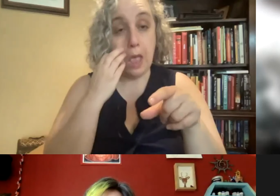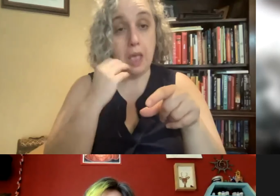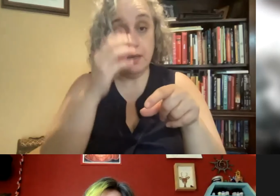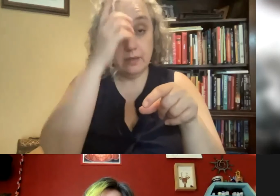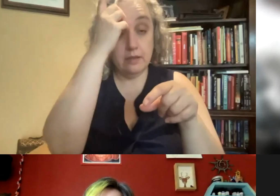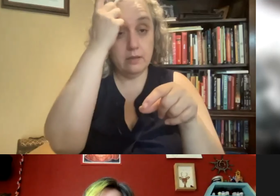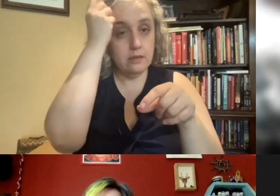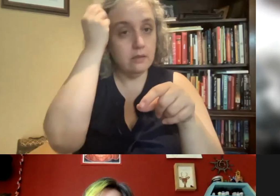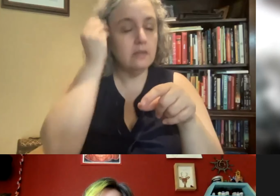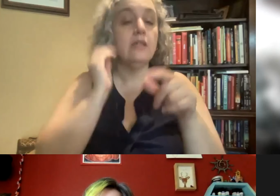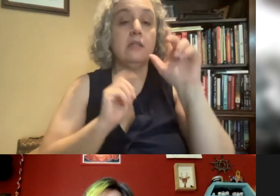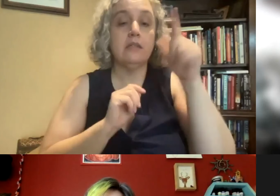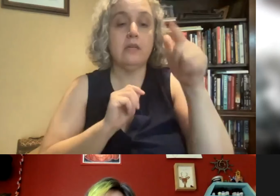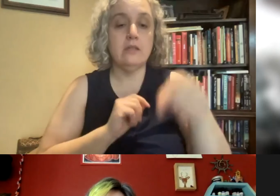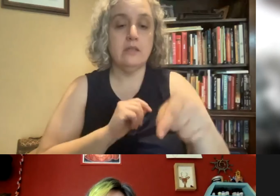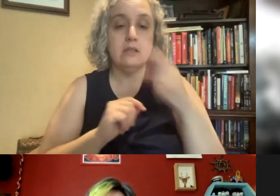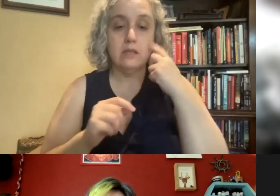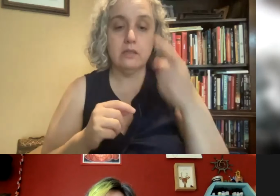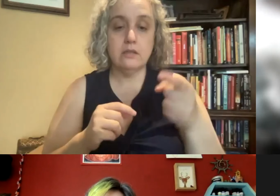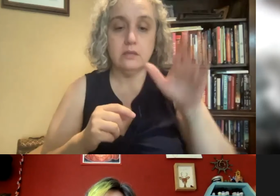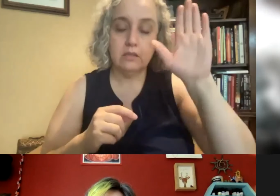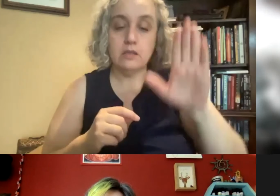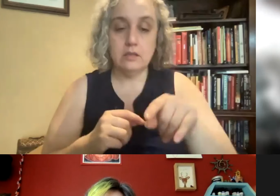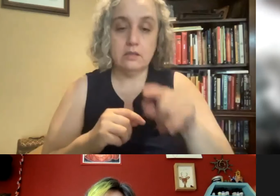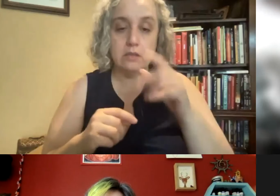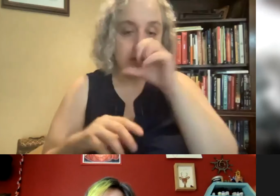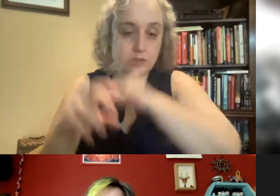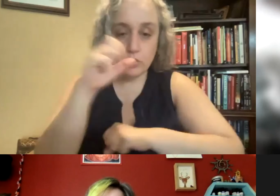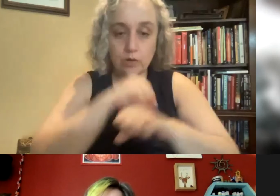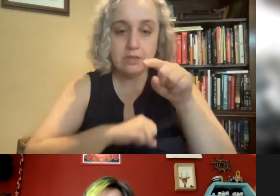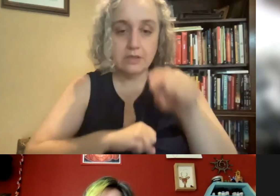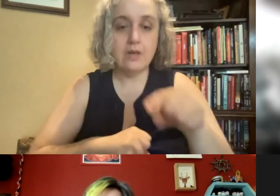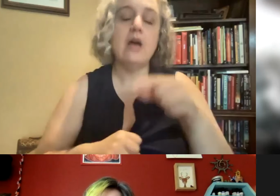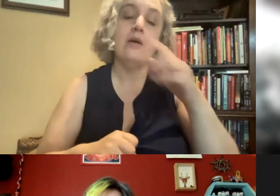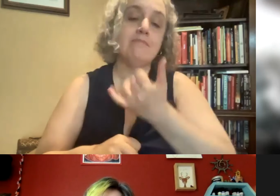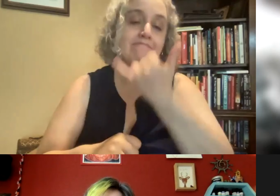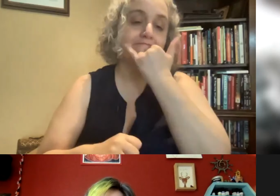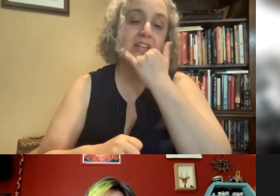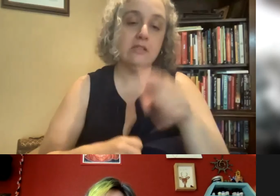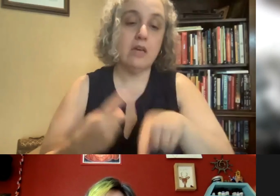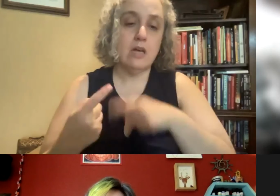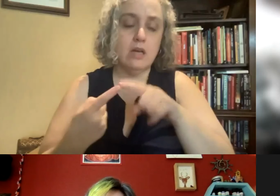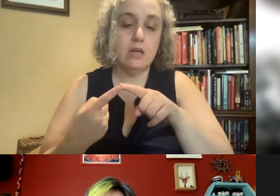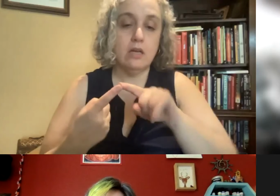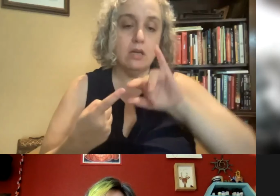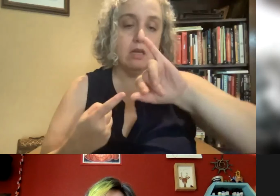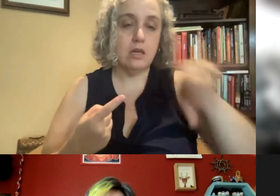you can come back and put your hand up. I'm going to assume it was an accident. John, I'm actually going to give you a go,